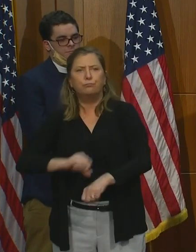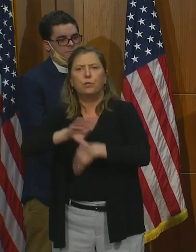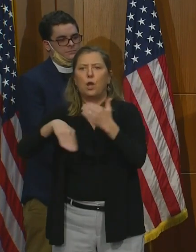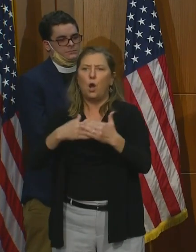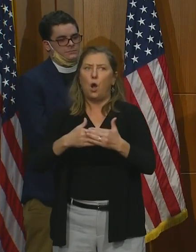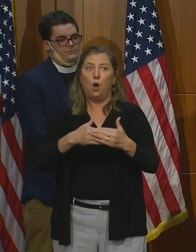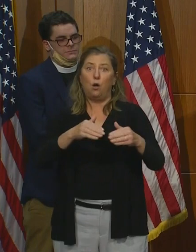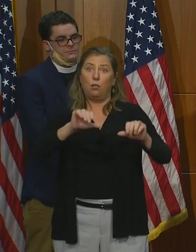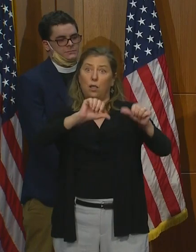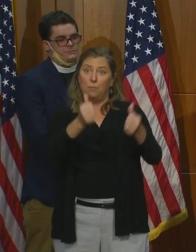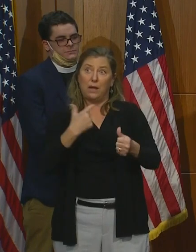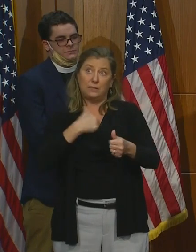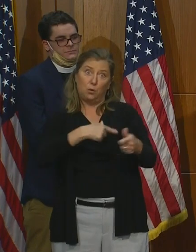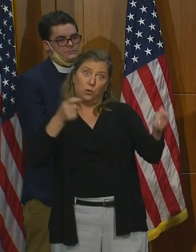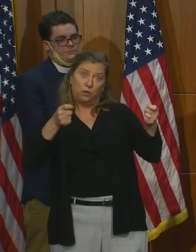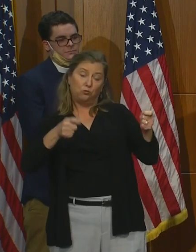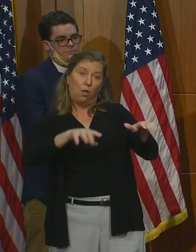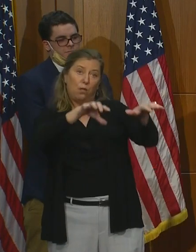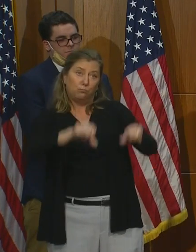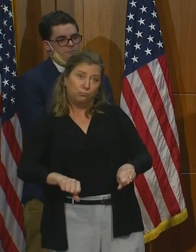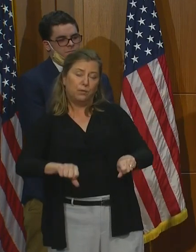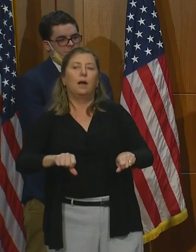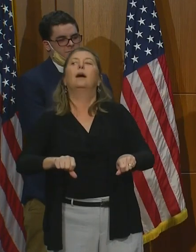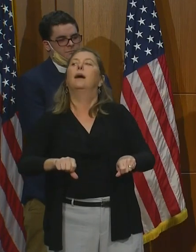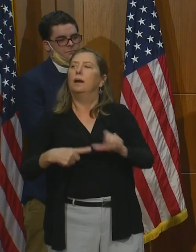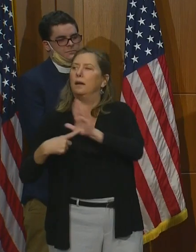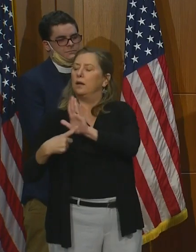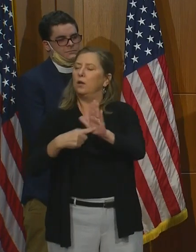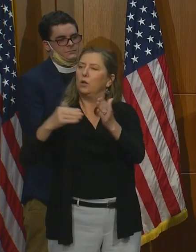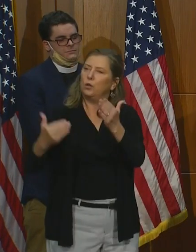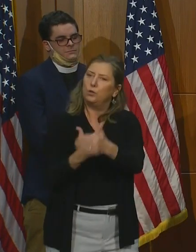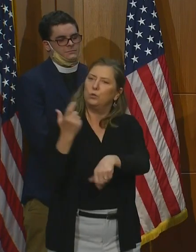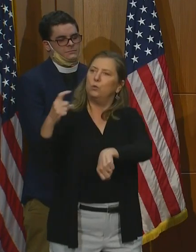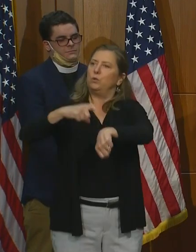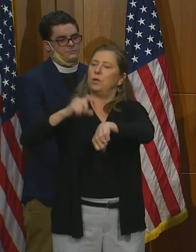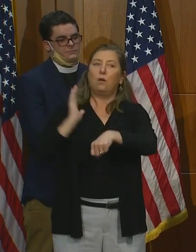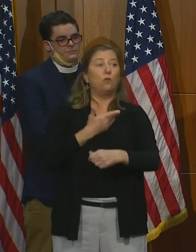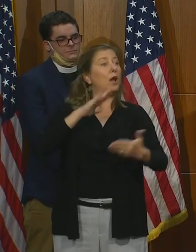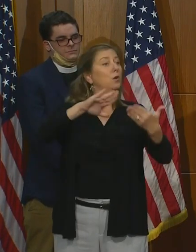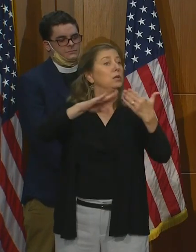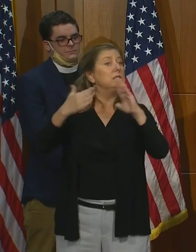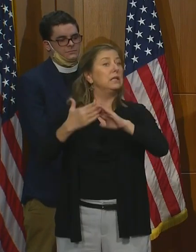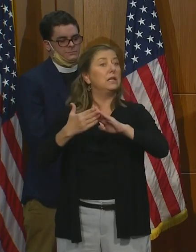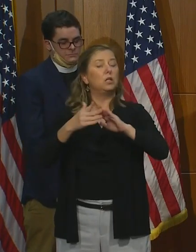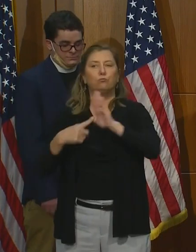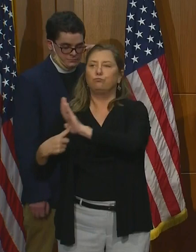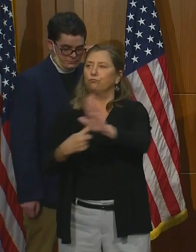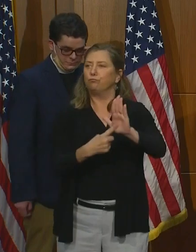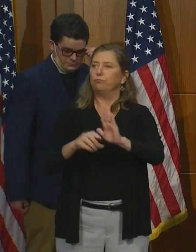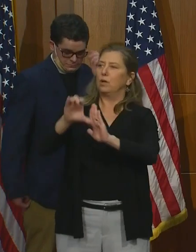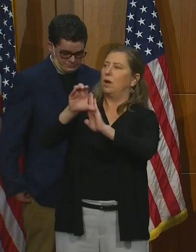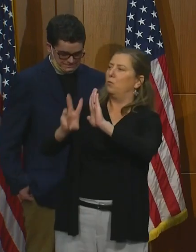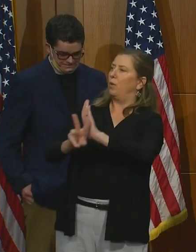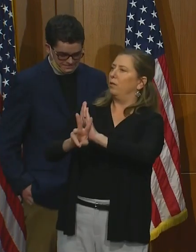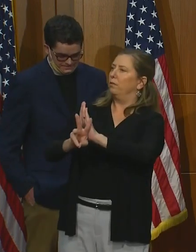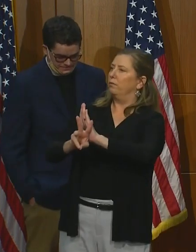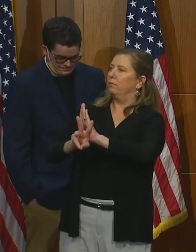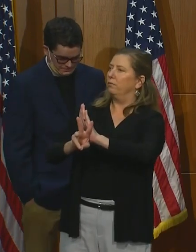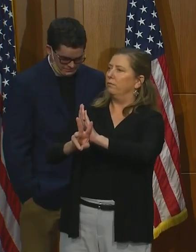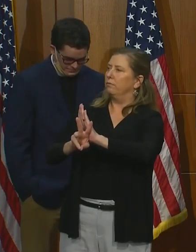ALL OF OUR CITY CONTROL MONUMENTS ON MONUMENT AVENUE